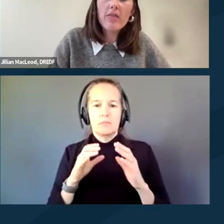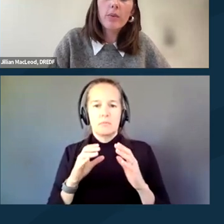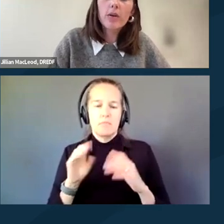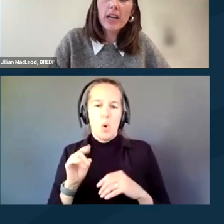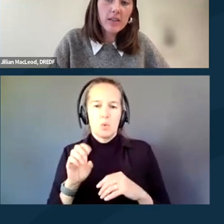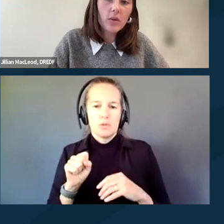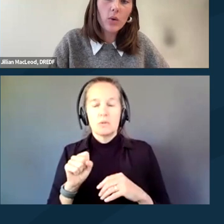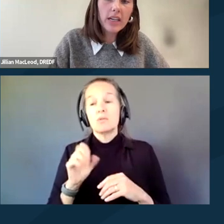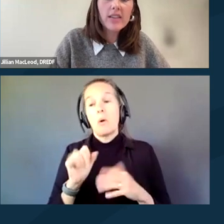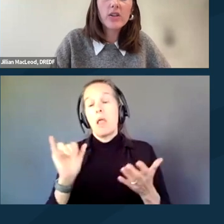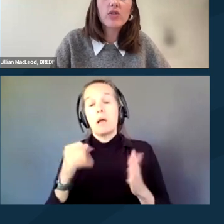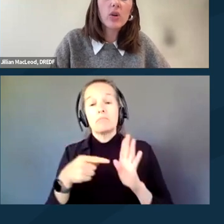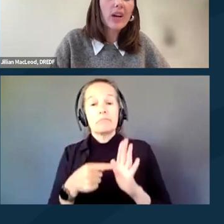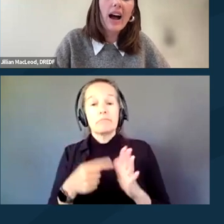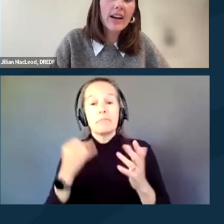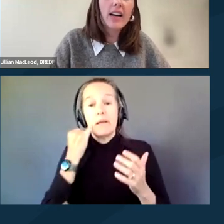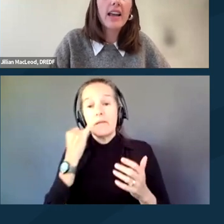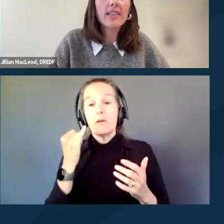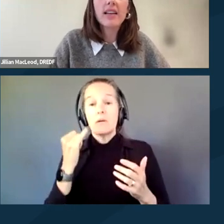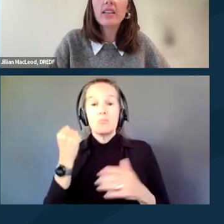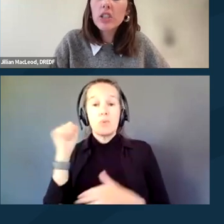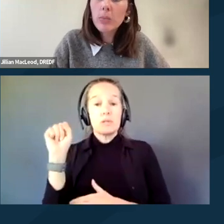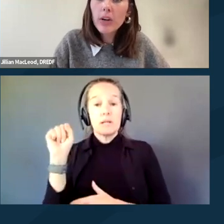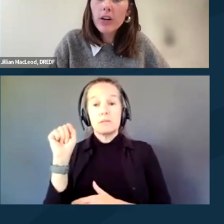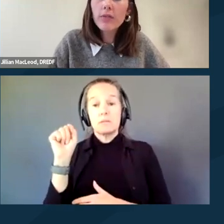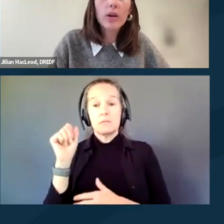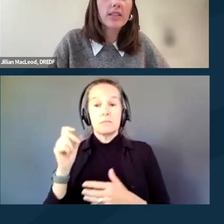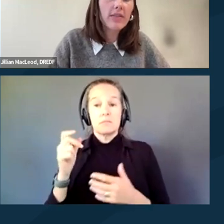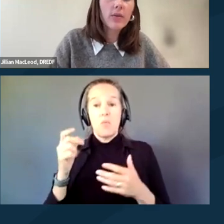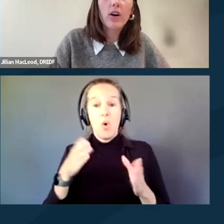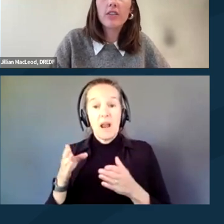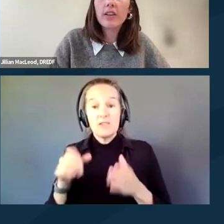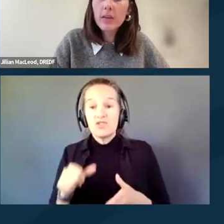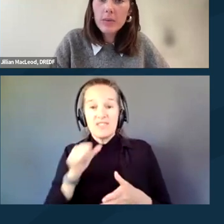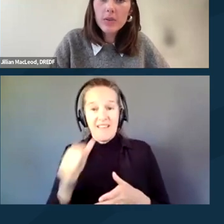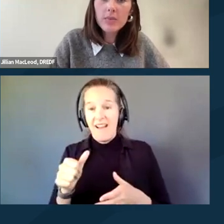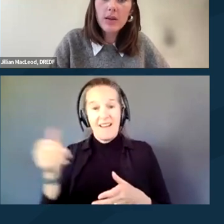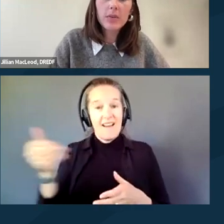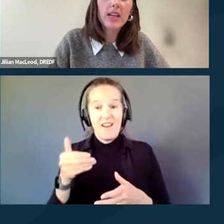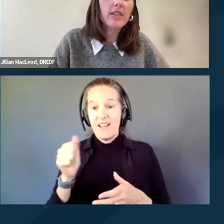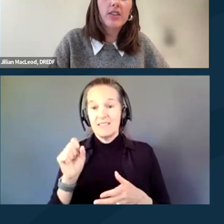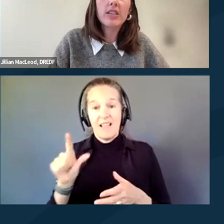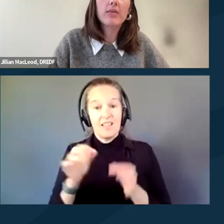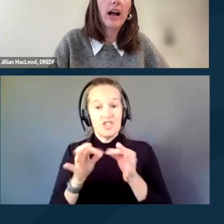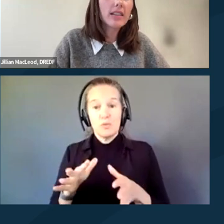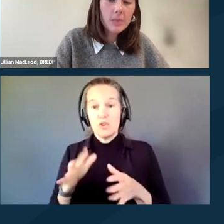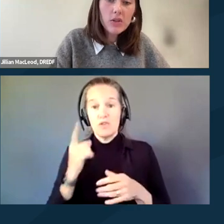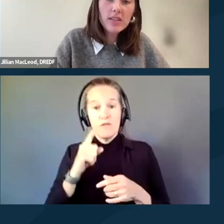if protest organizers don't hire an ASL interpreter for deaf or hard-of-hearing people to be able to understand rally speeches,